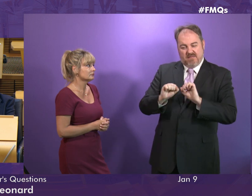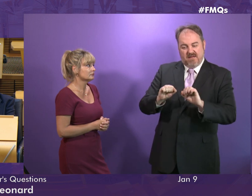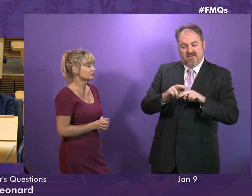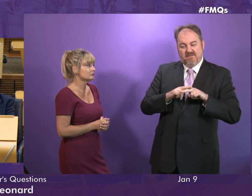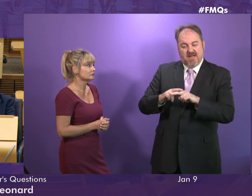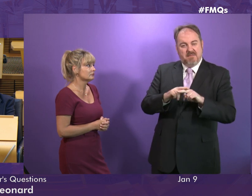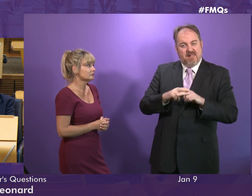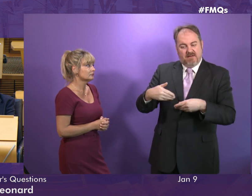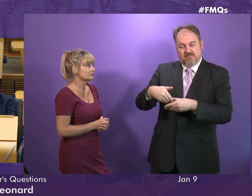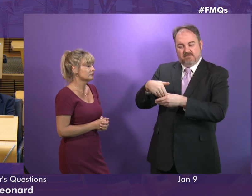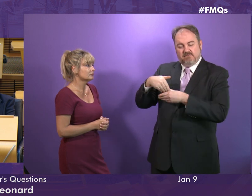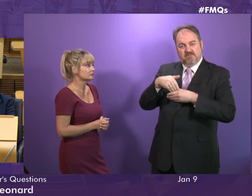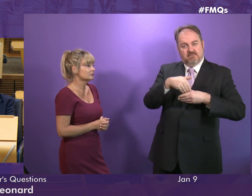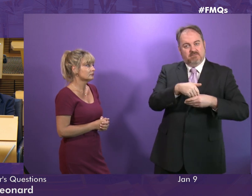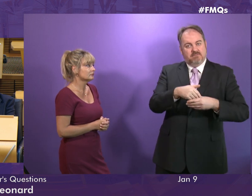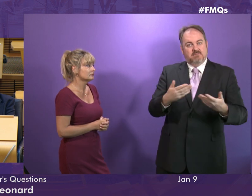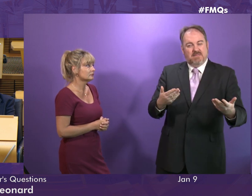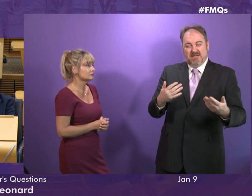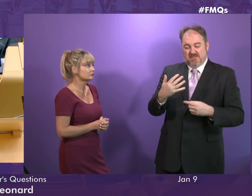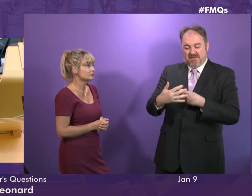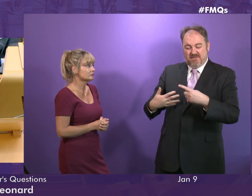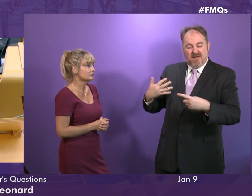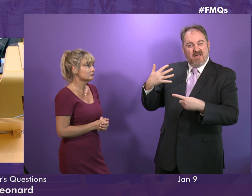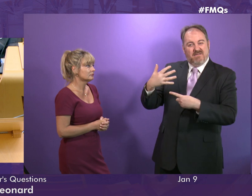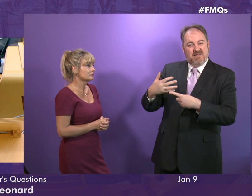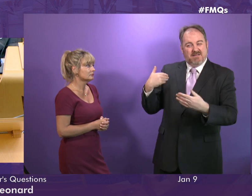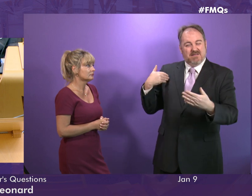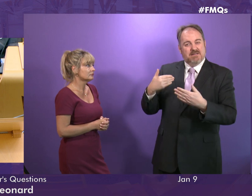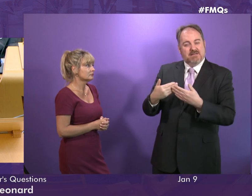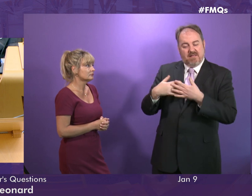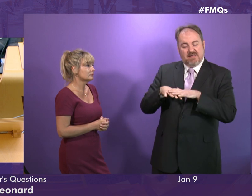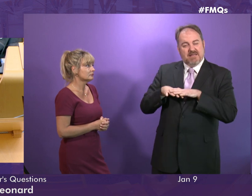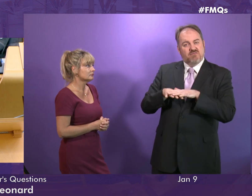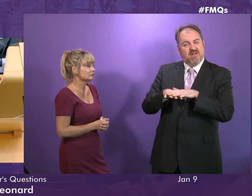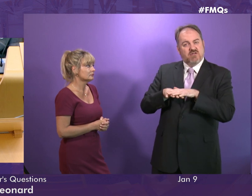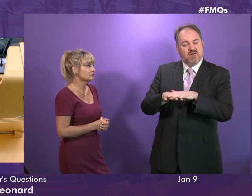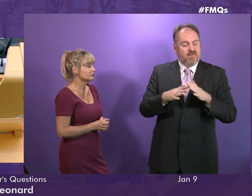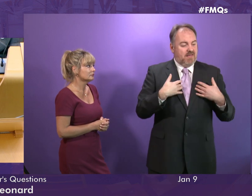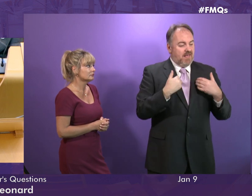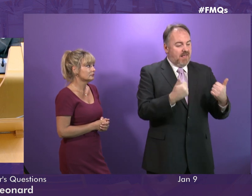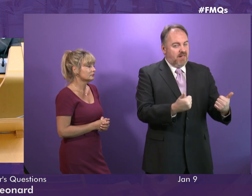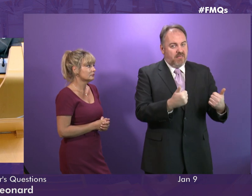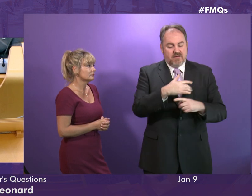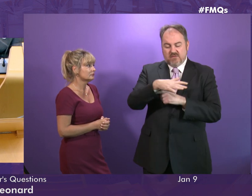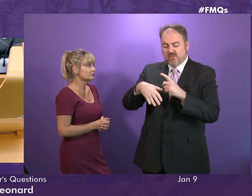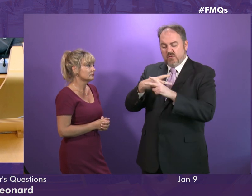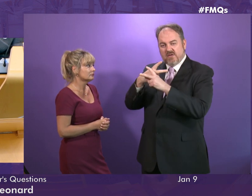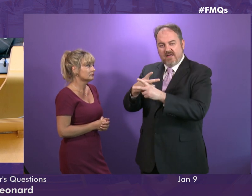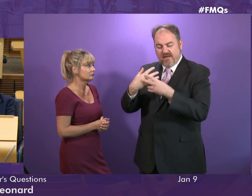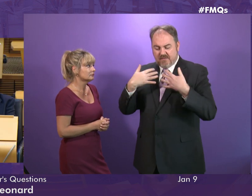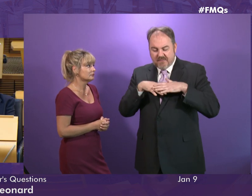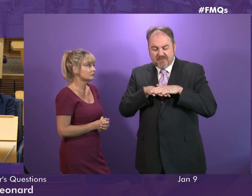It has been almost five years since the integration of health and social care and still the system